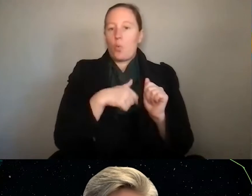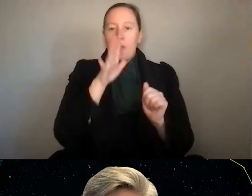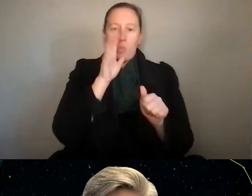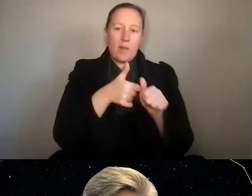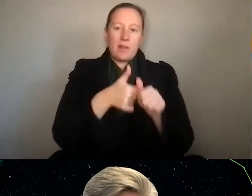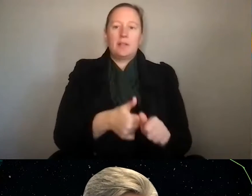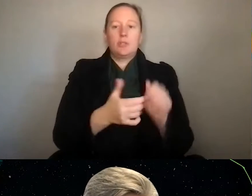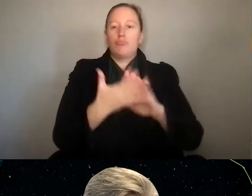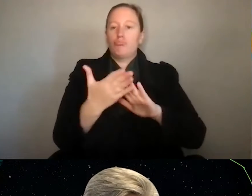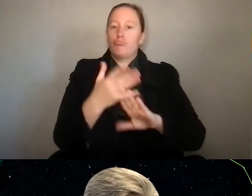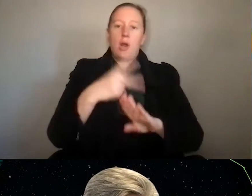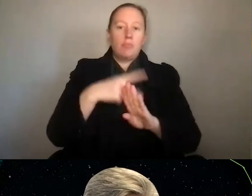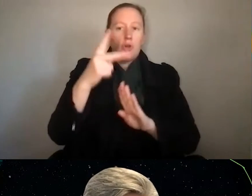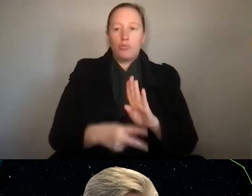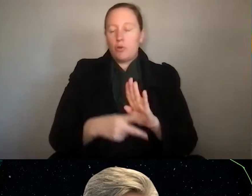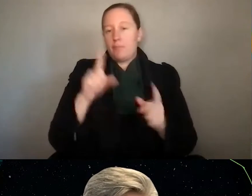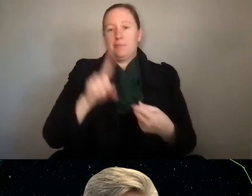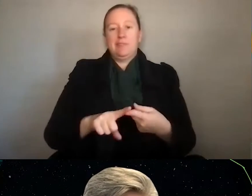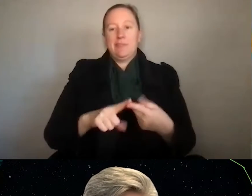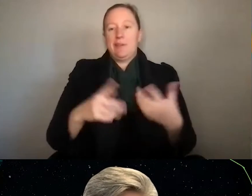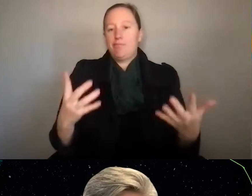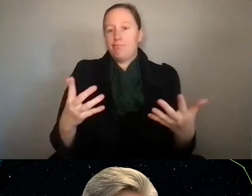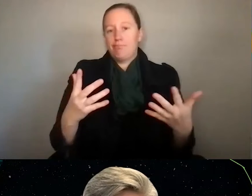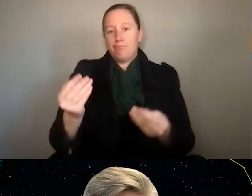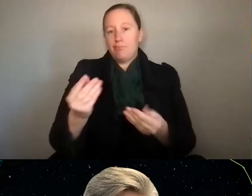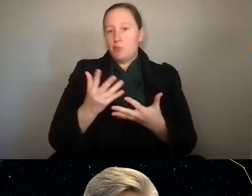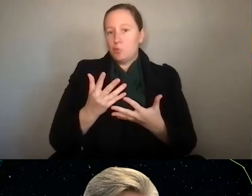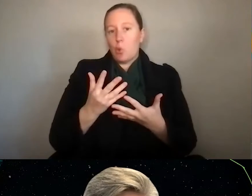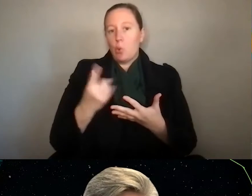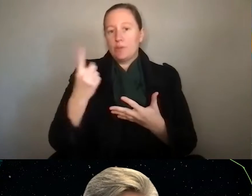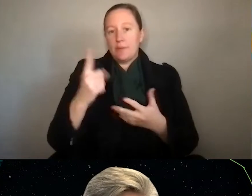these programs until we're told differently.